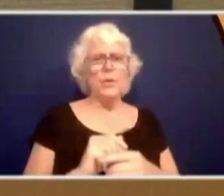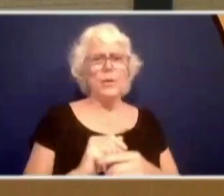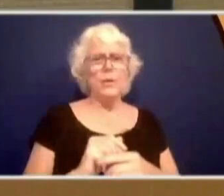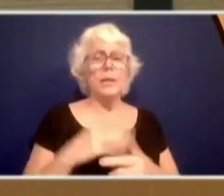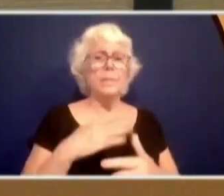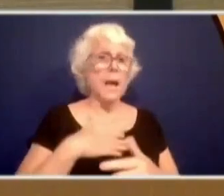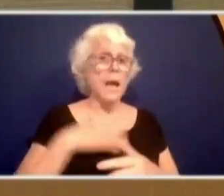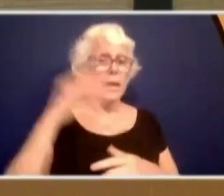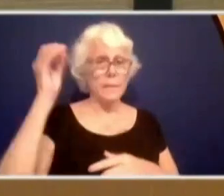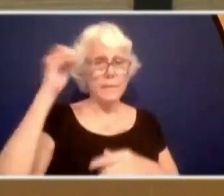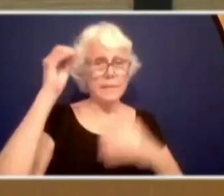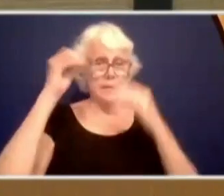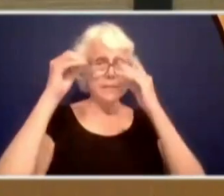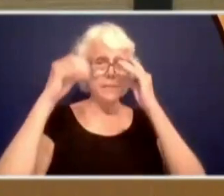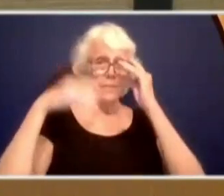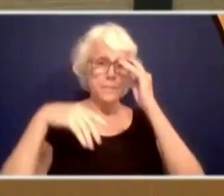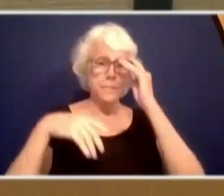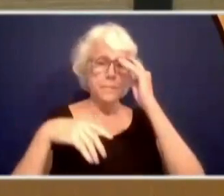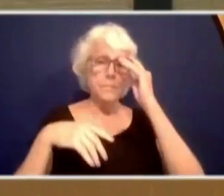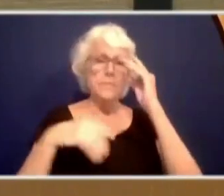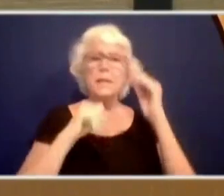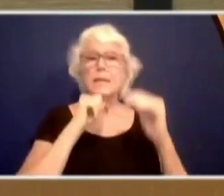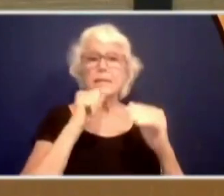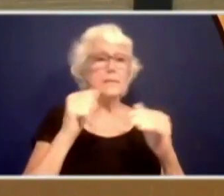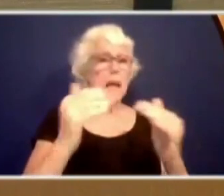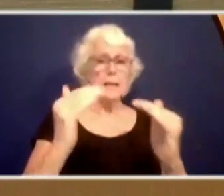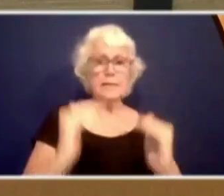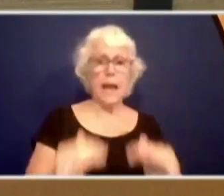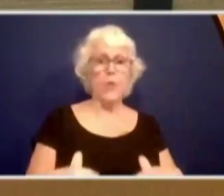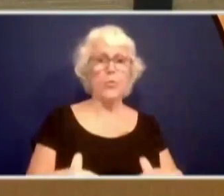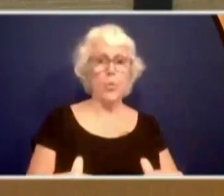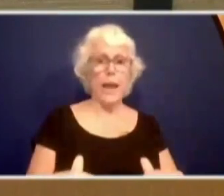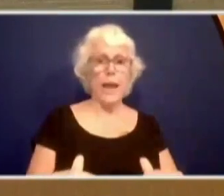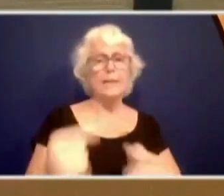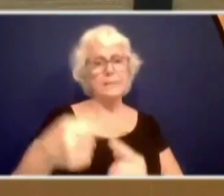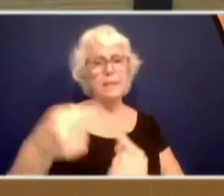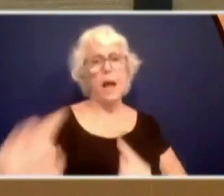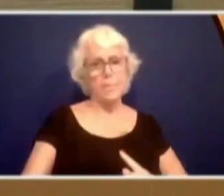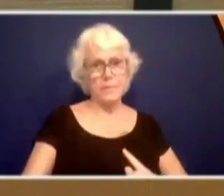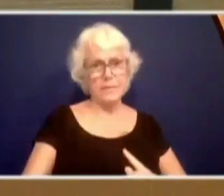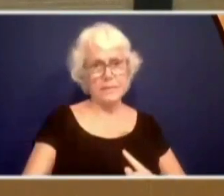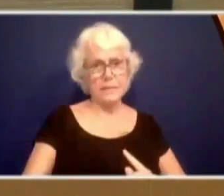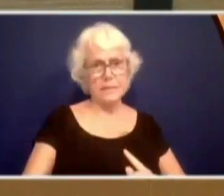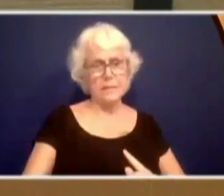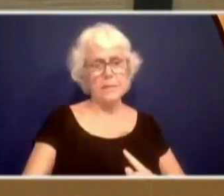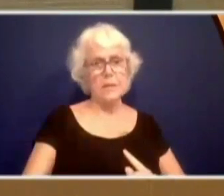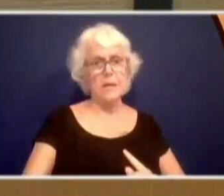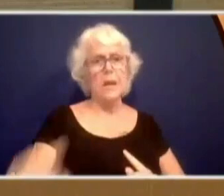um, not a downgrade, but actually the opposite. And that we are reflecting